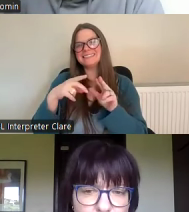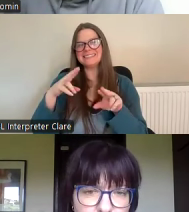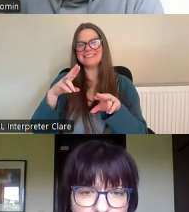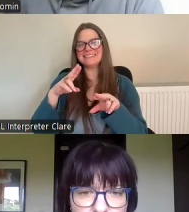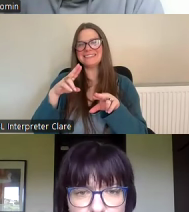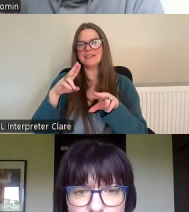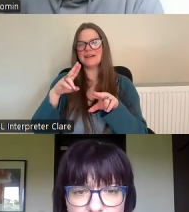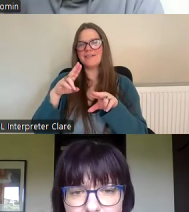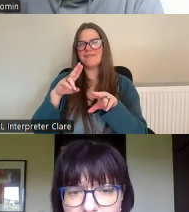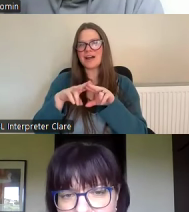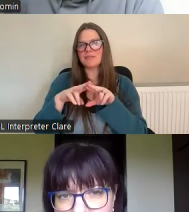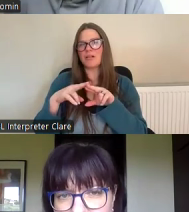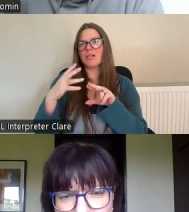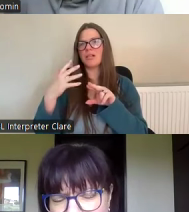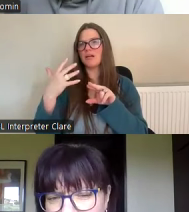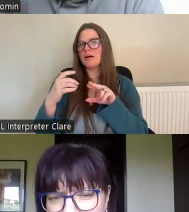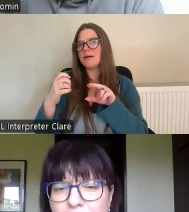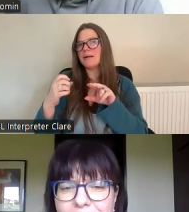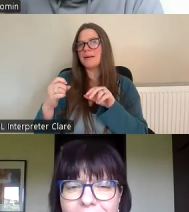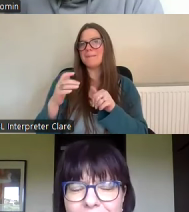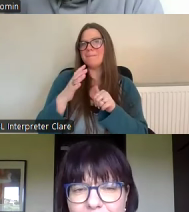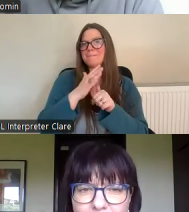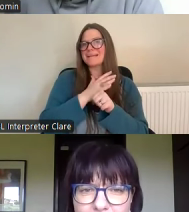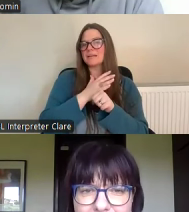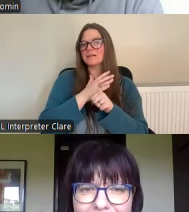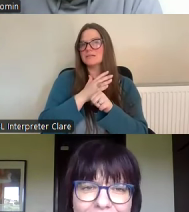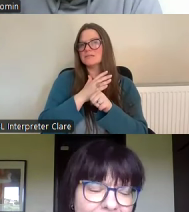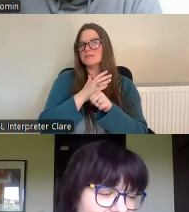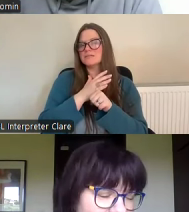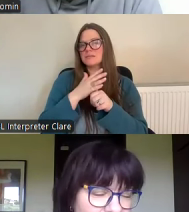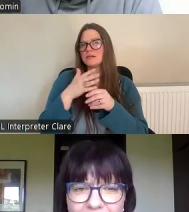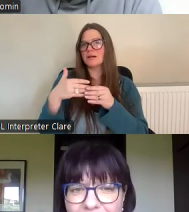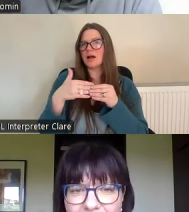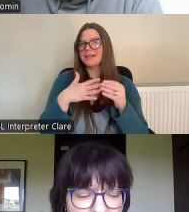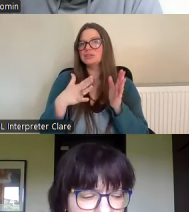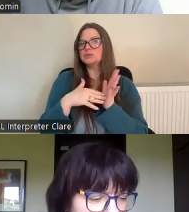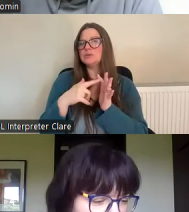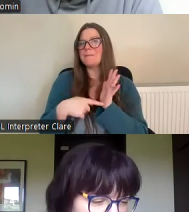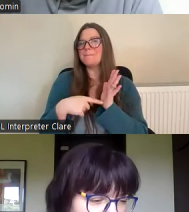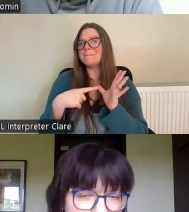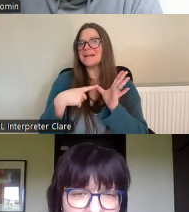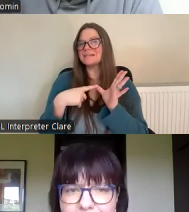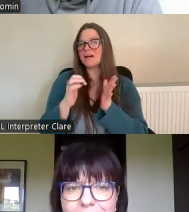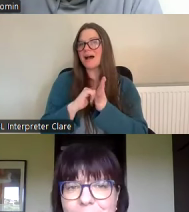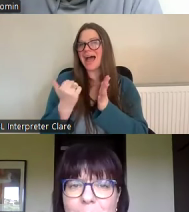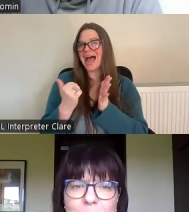to Meta Ads. [crosstalk] Basically, yes, Facebook and Instagram.